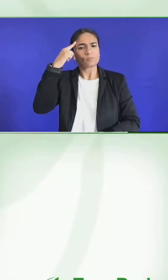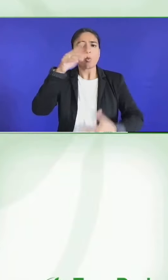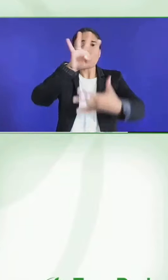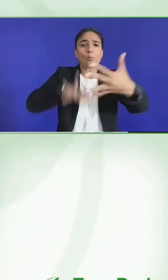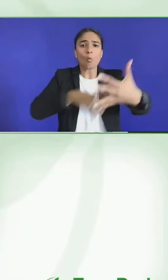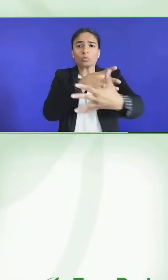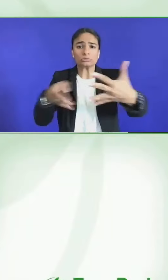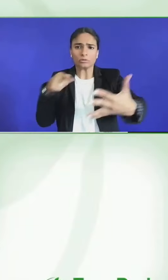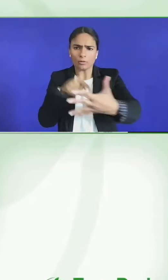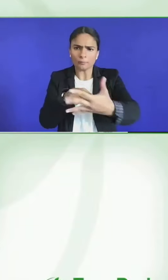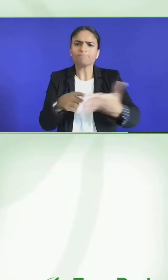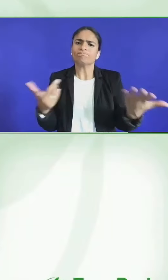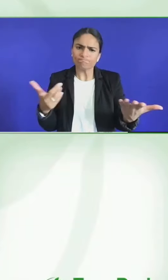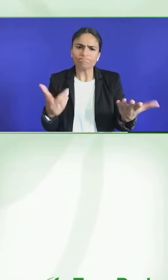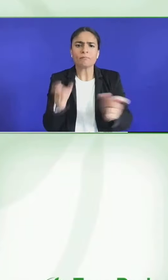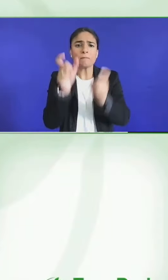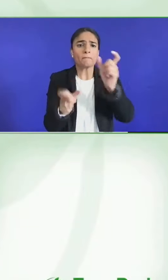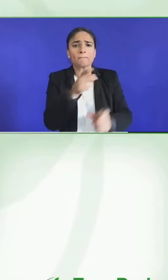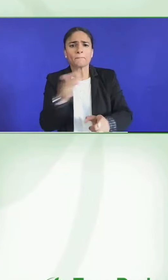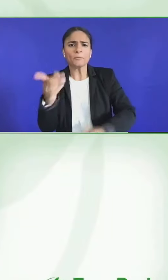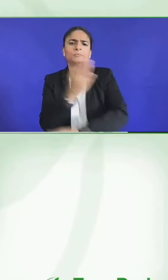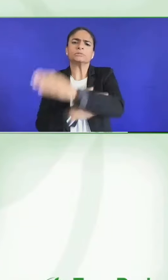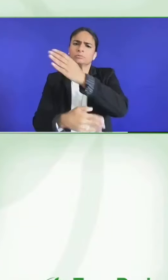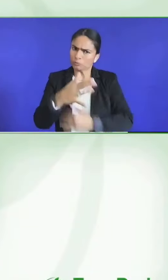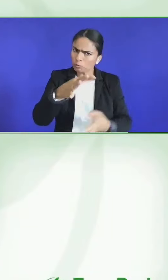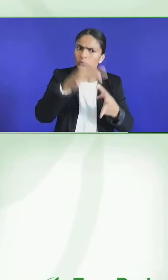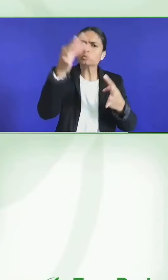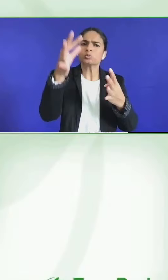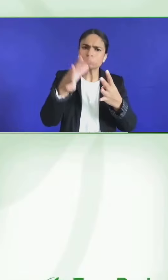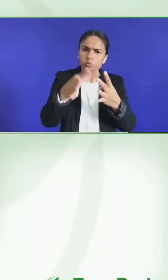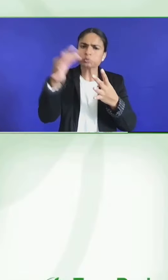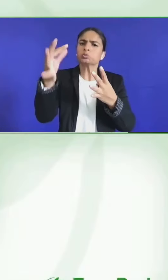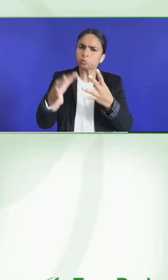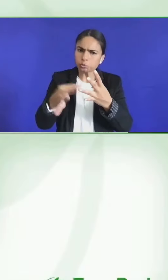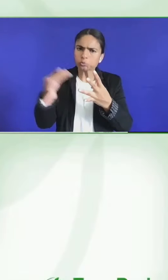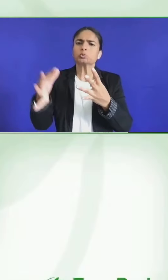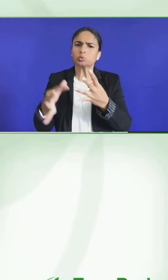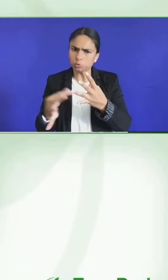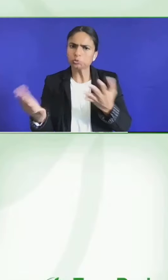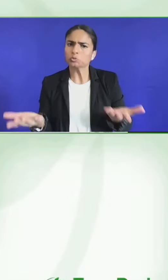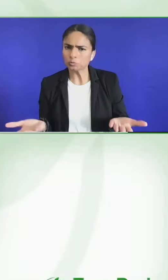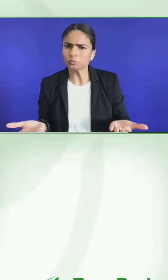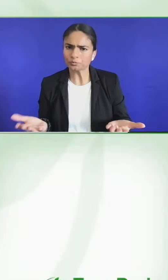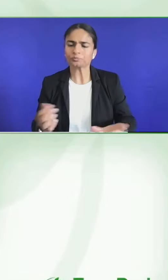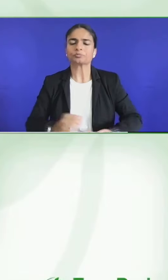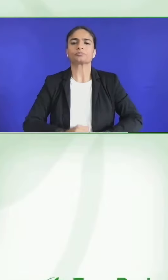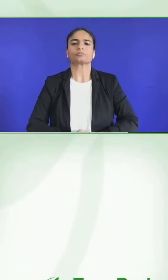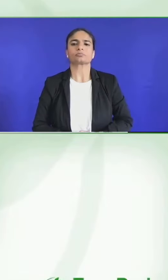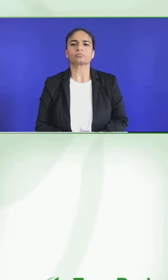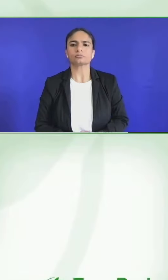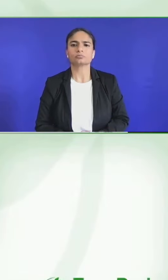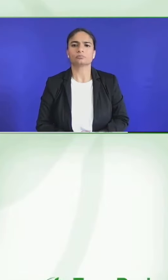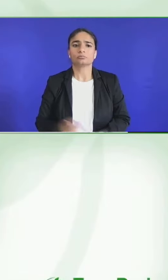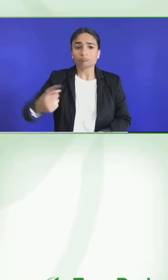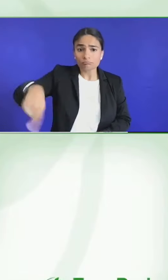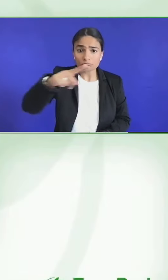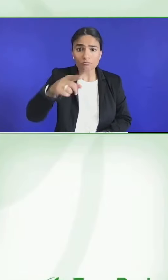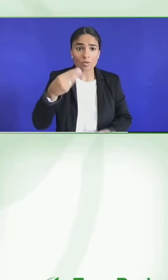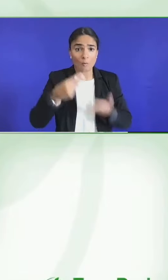And we have organisations, maybe you could say it is a little bit similar to the WAG.